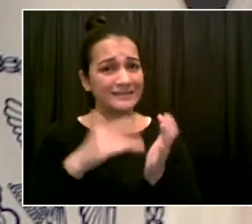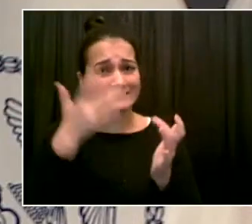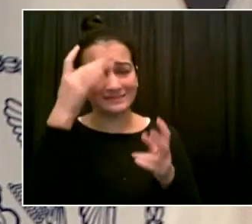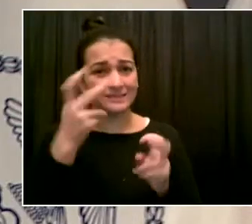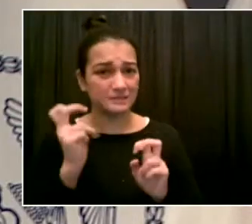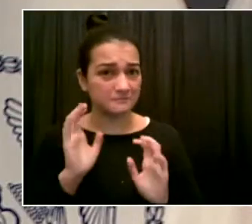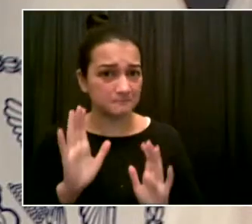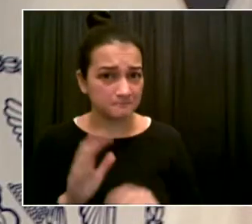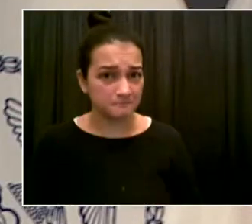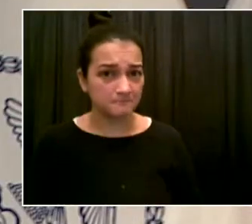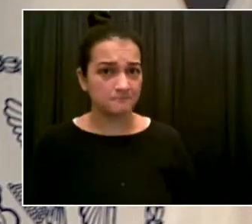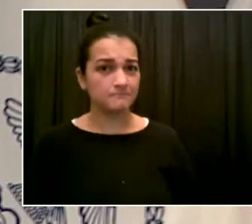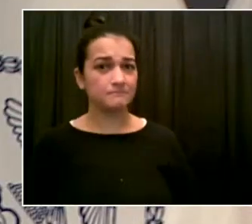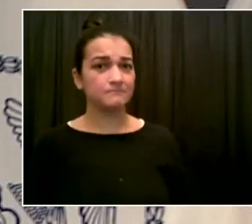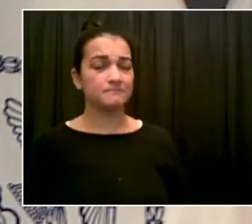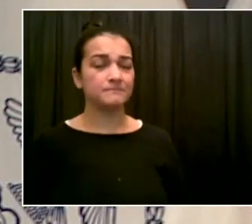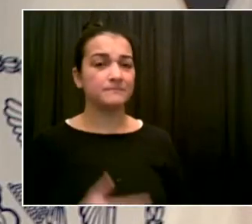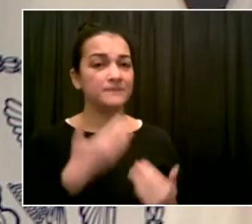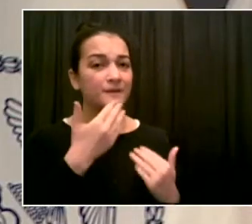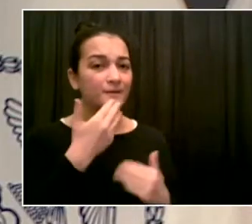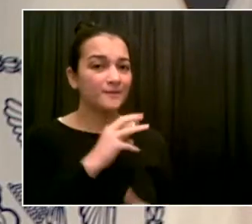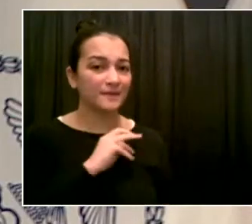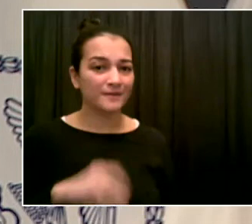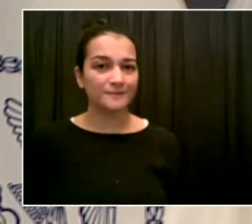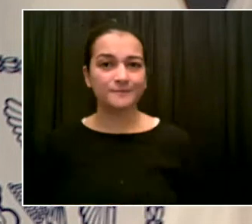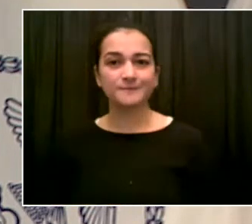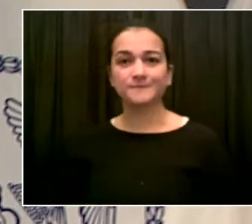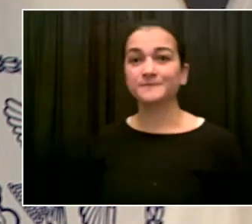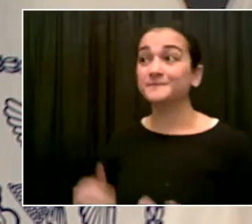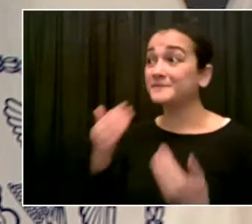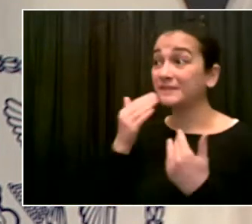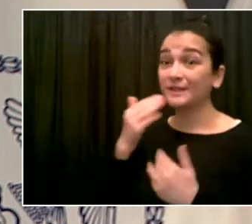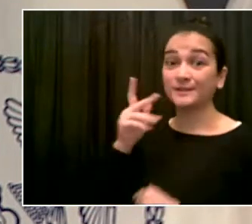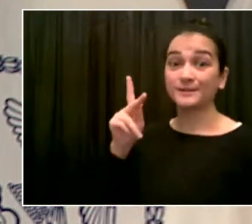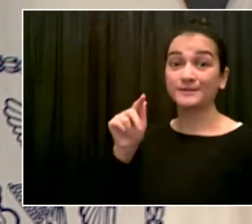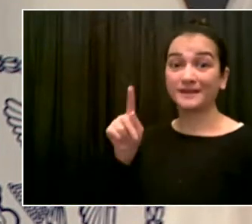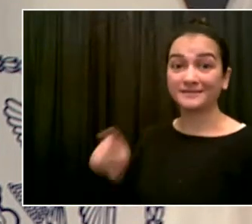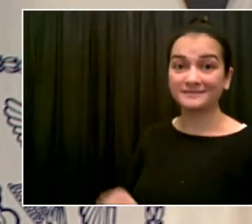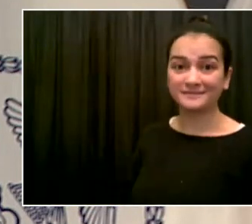AND THAT IS WHY WE WANT EVERYBODY WHETHER THEY HAVE HAD COVID ARE NOT IN THE PAST TO GET FULLY VACCINATED.